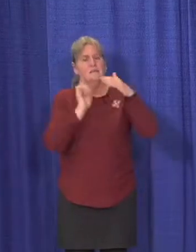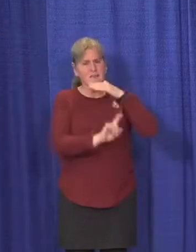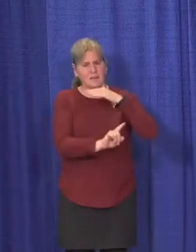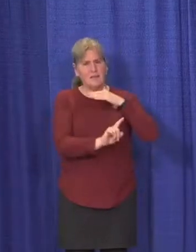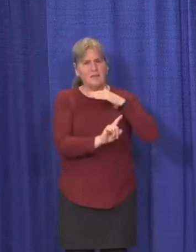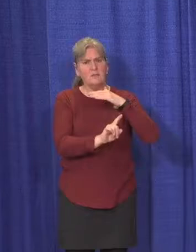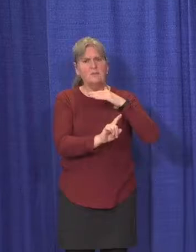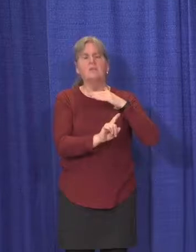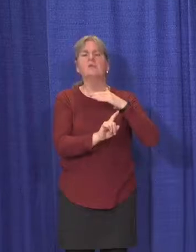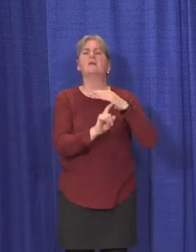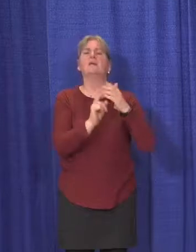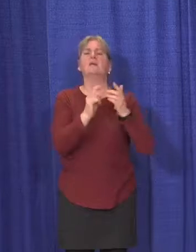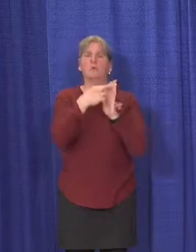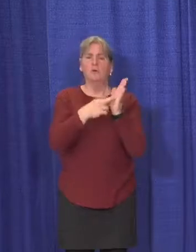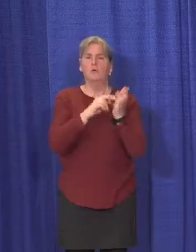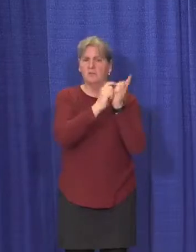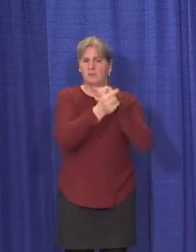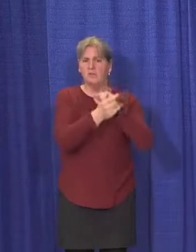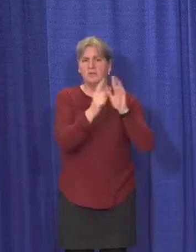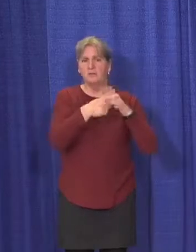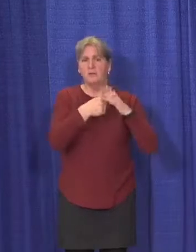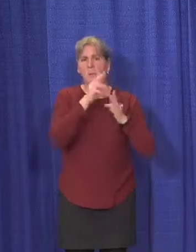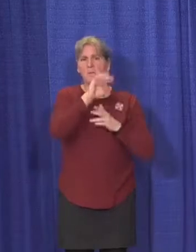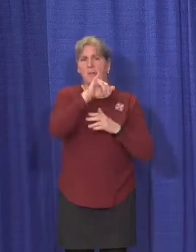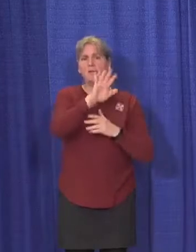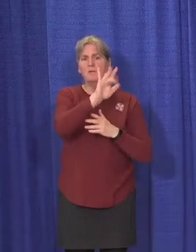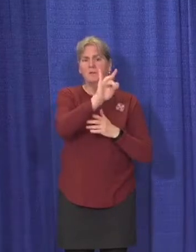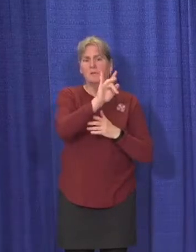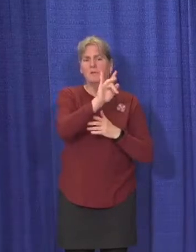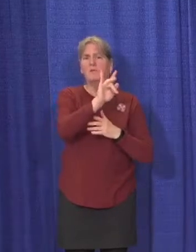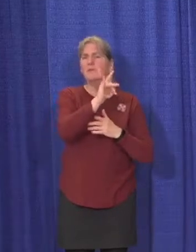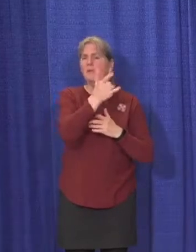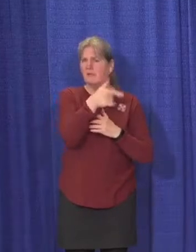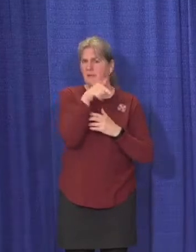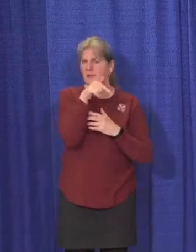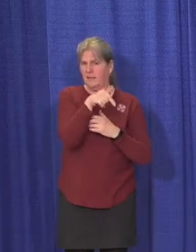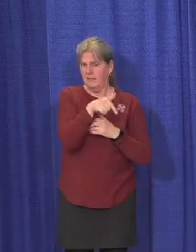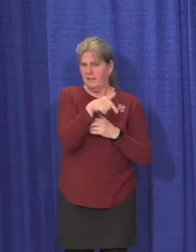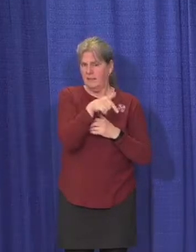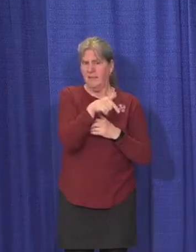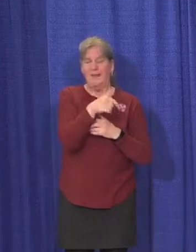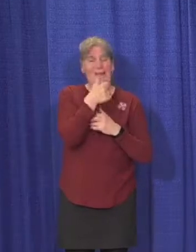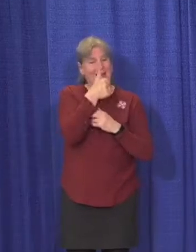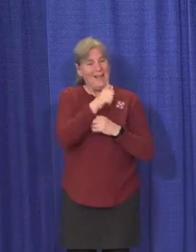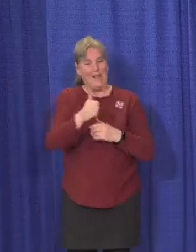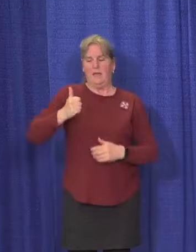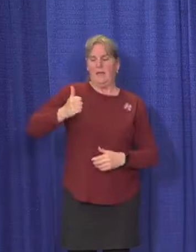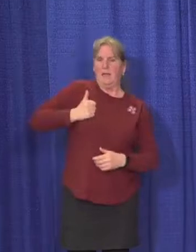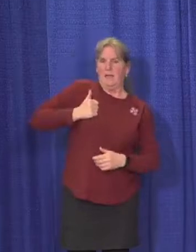restrictions to self-isolation. As the premier and I announced